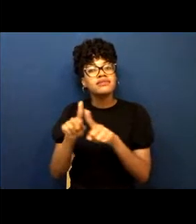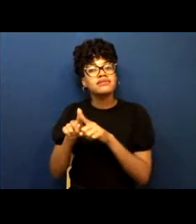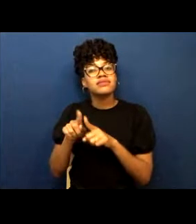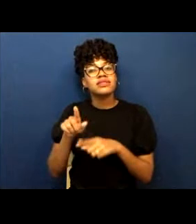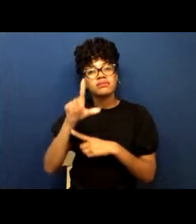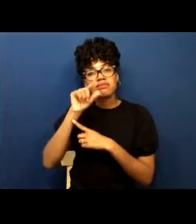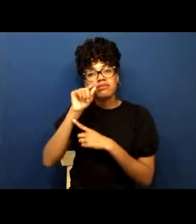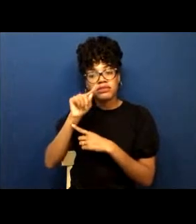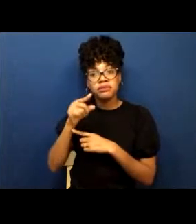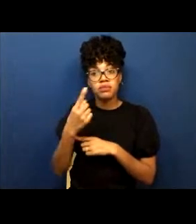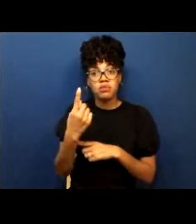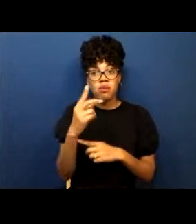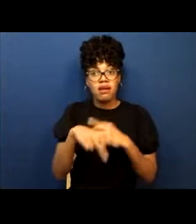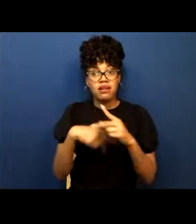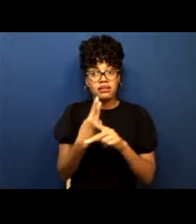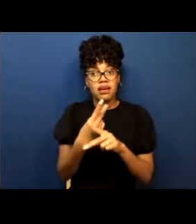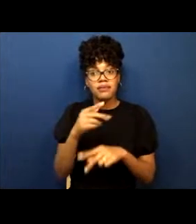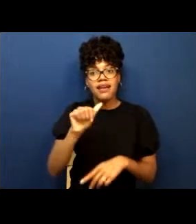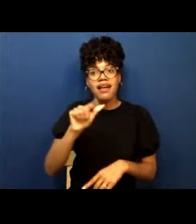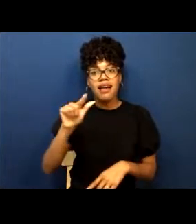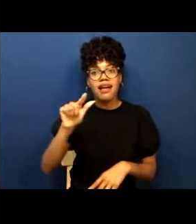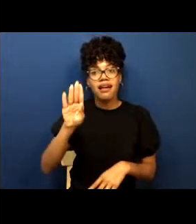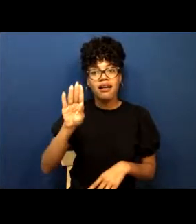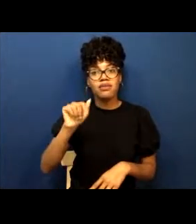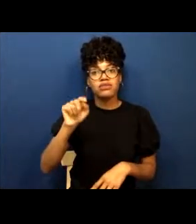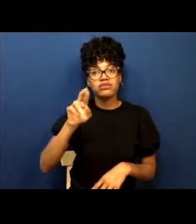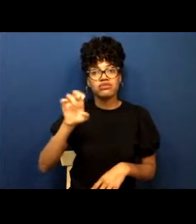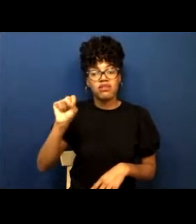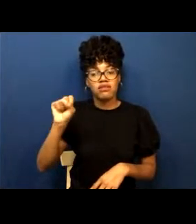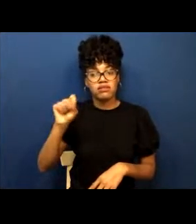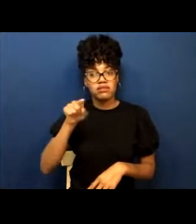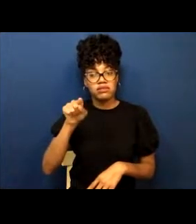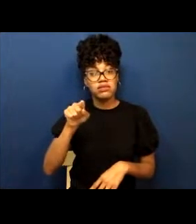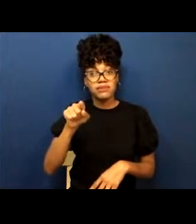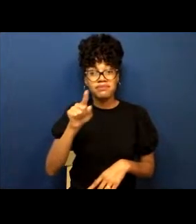these are birds that are very hard to follow because the ocean is their home.